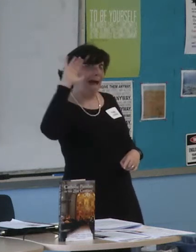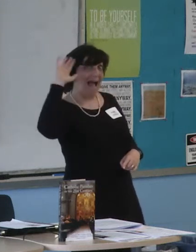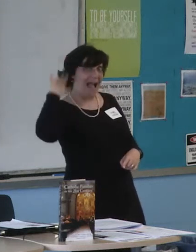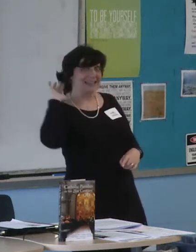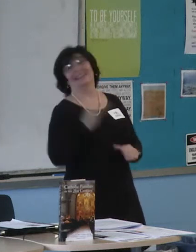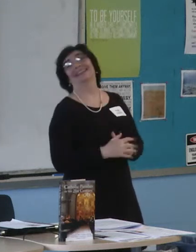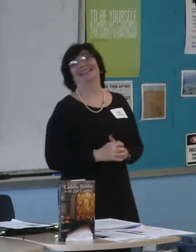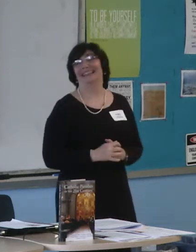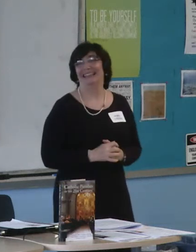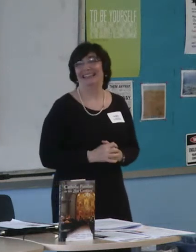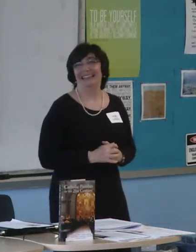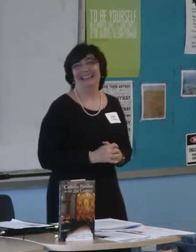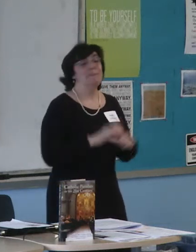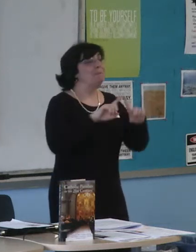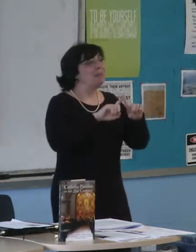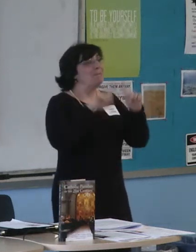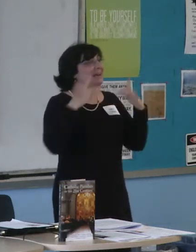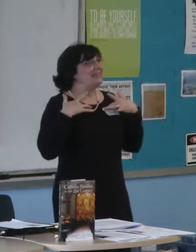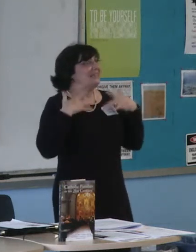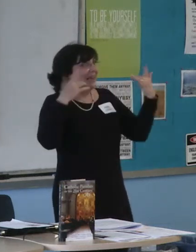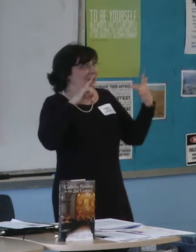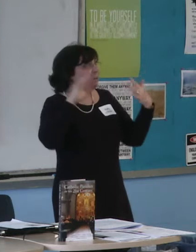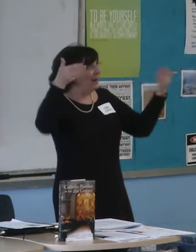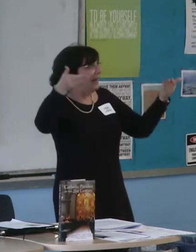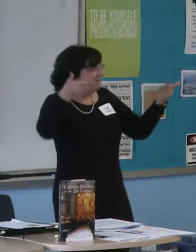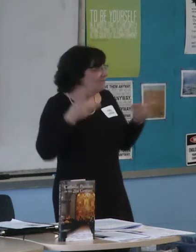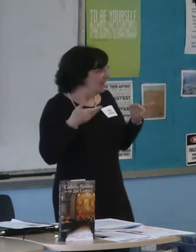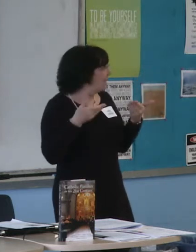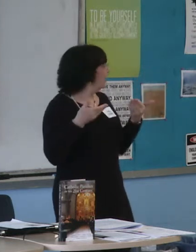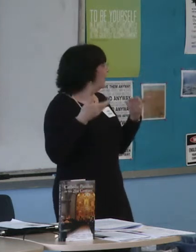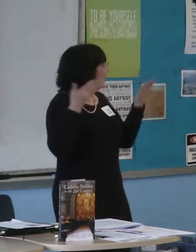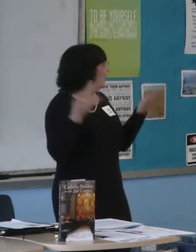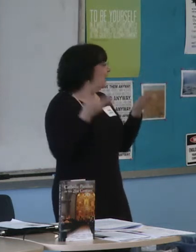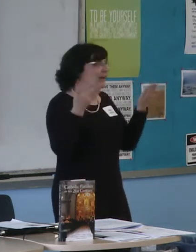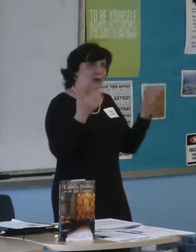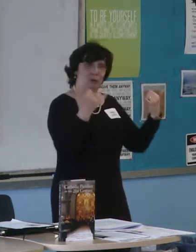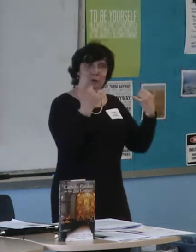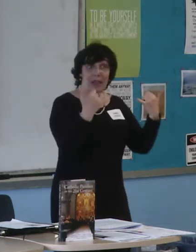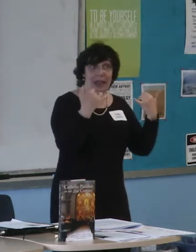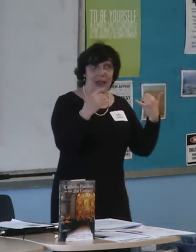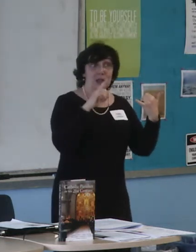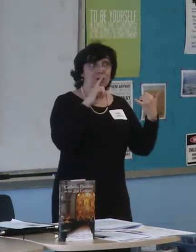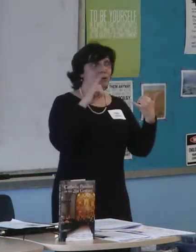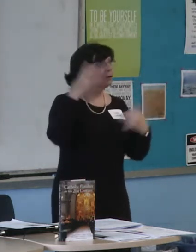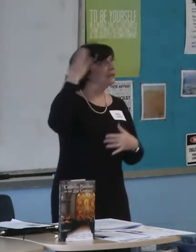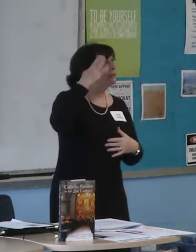But, a delight to be invited here today to speak to some of the research we've